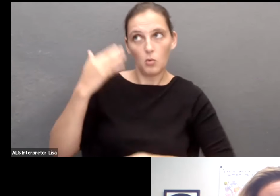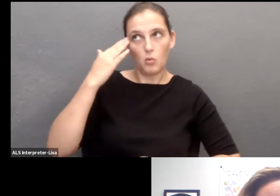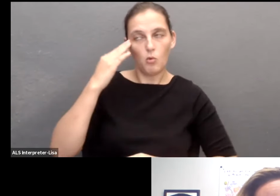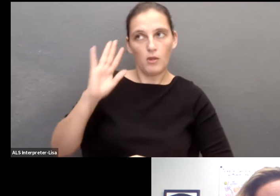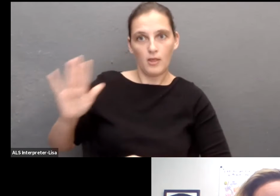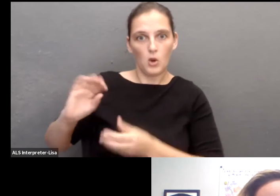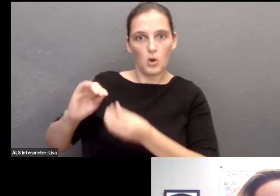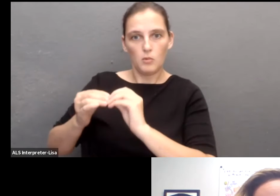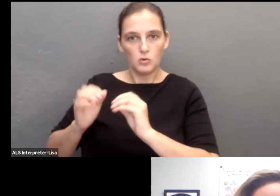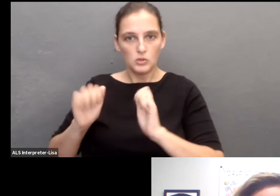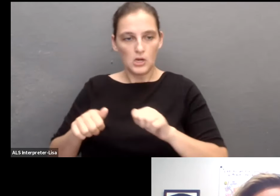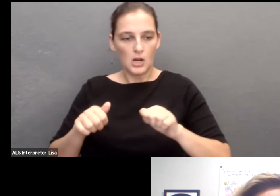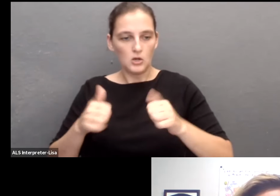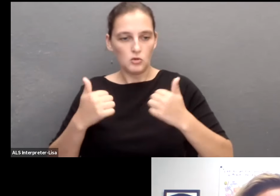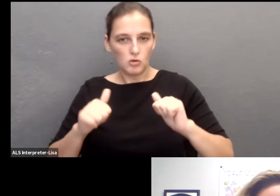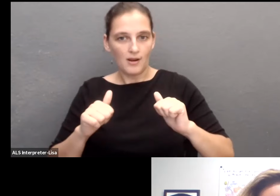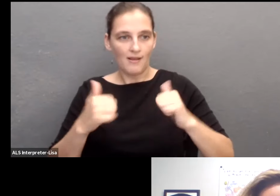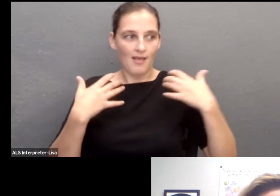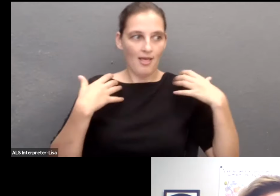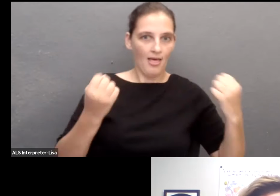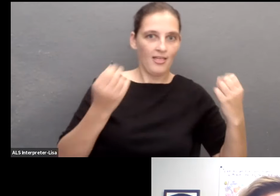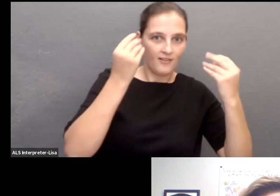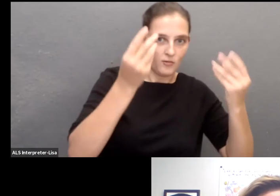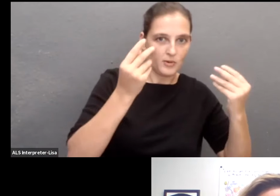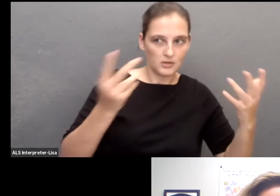of our different health information to see are we getting and